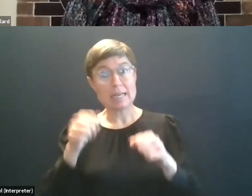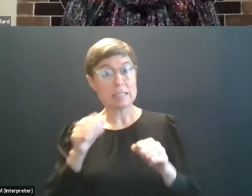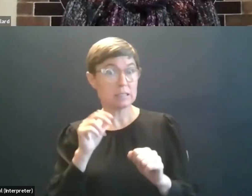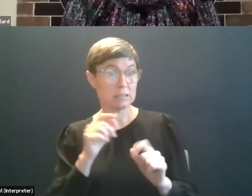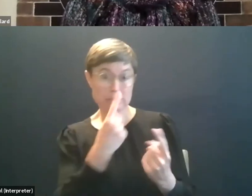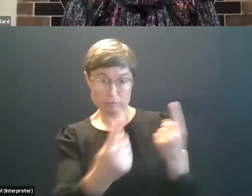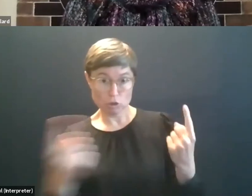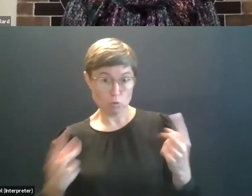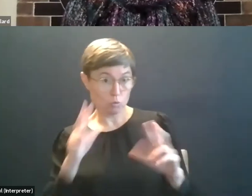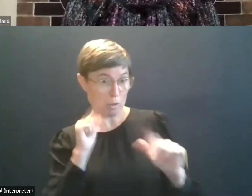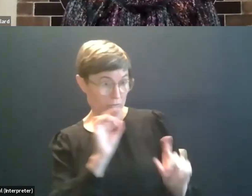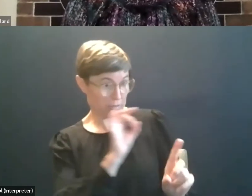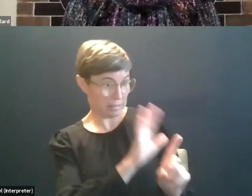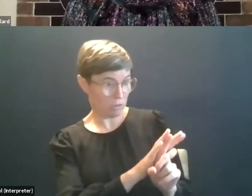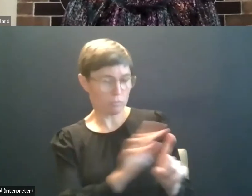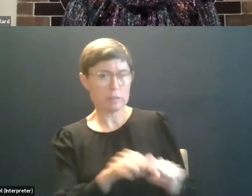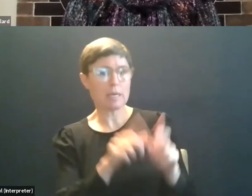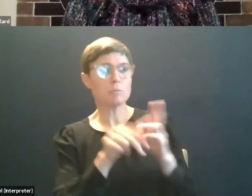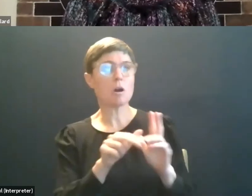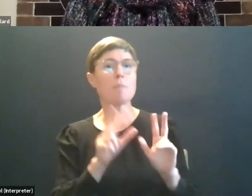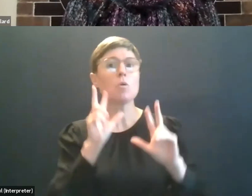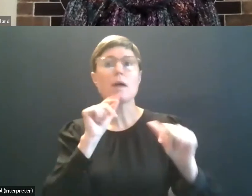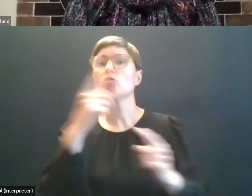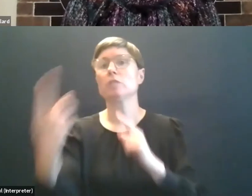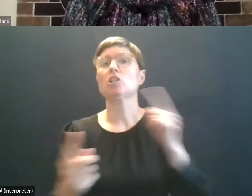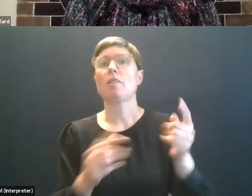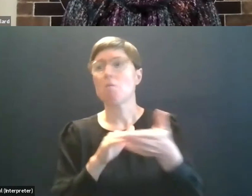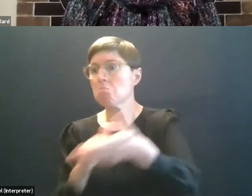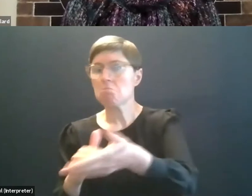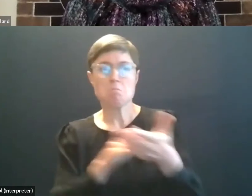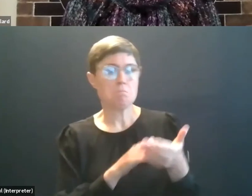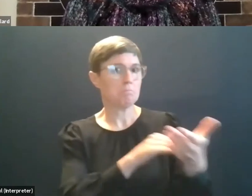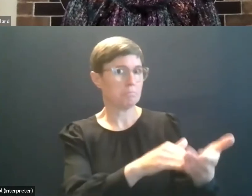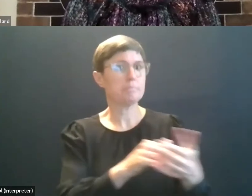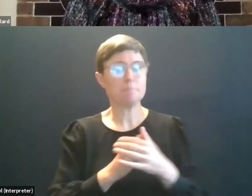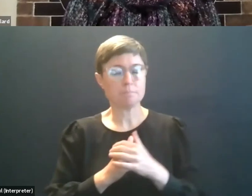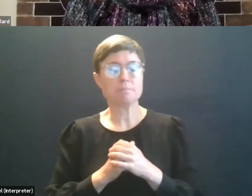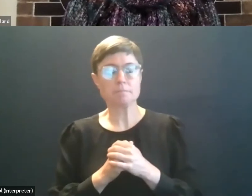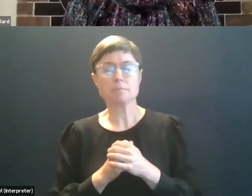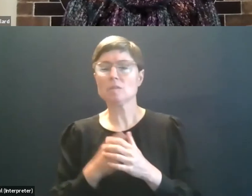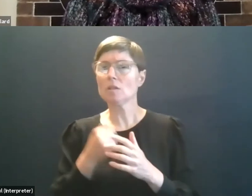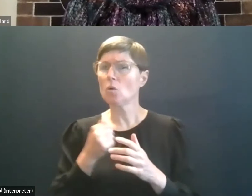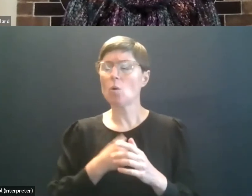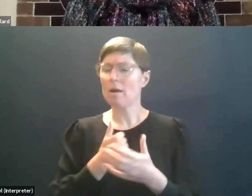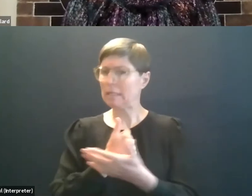also to look out for each other. We've been really consistent and clear about not just